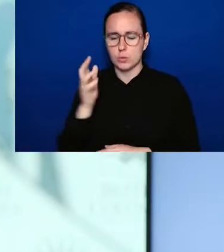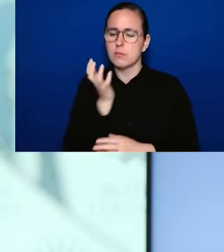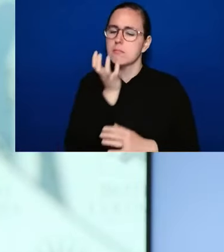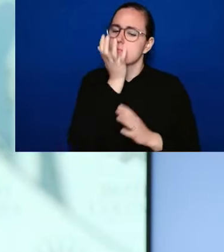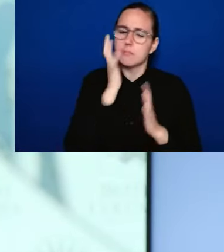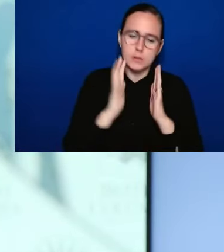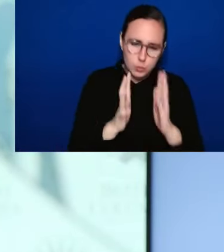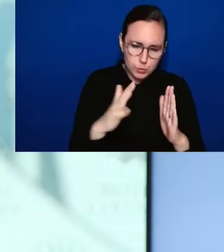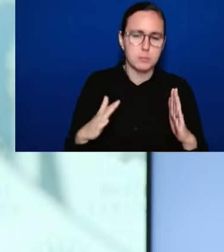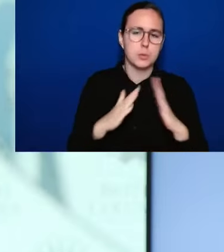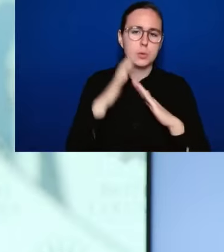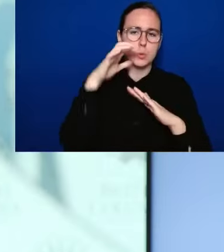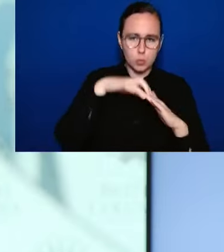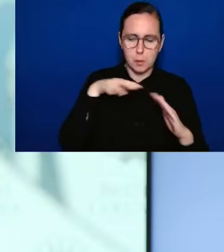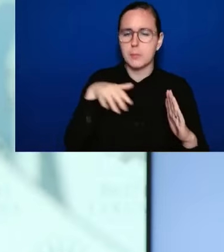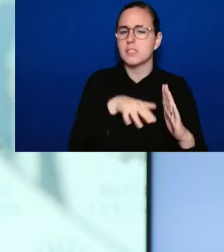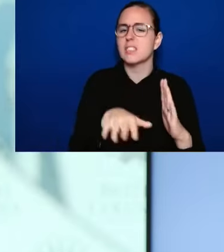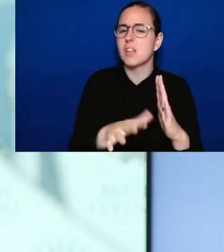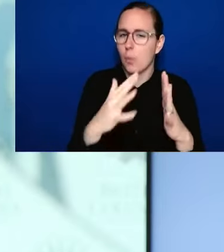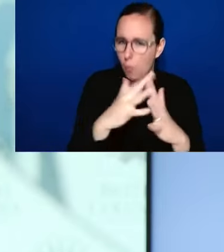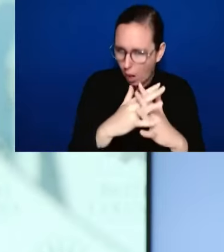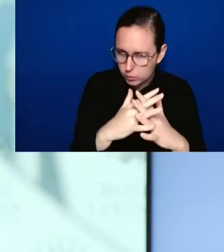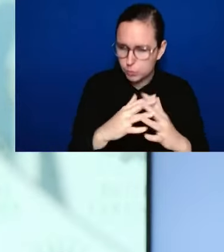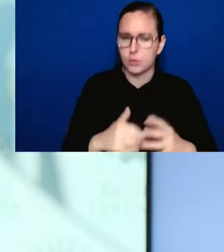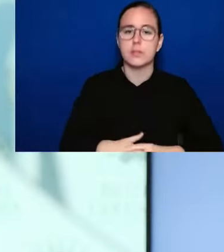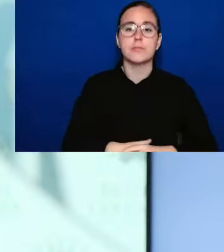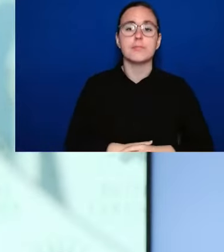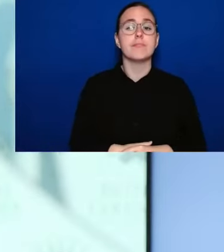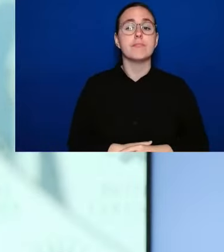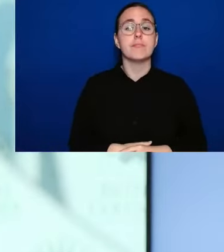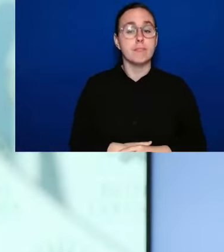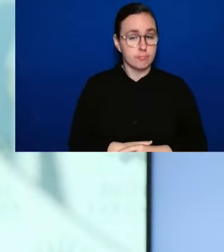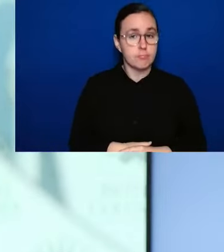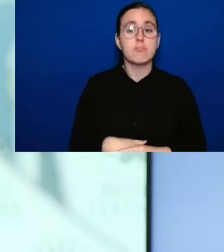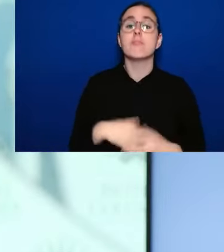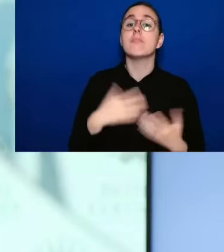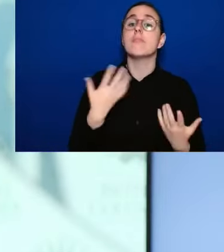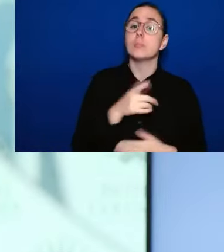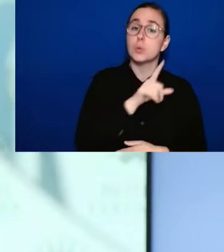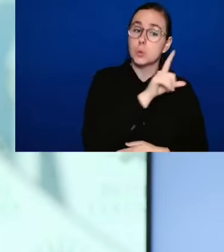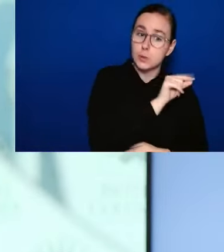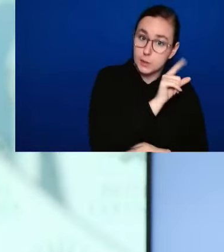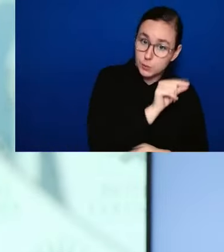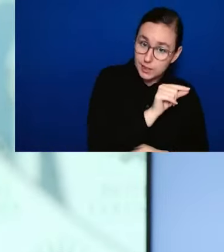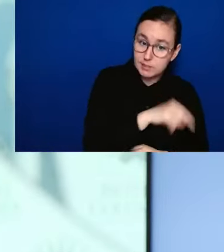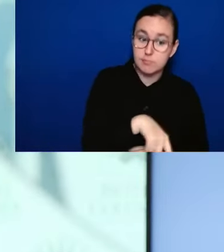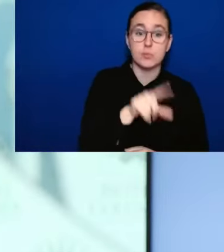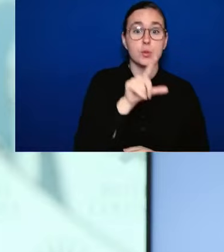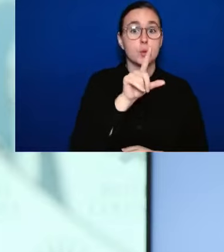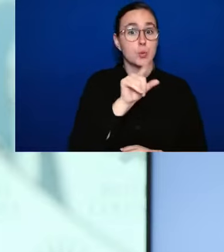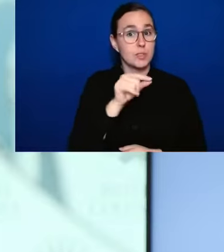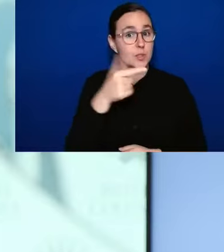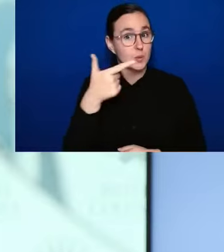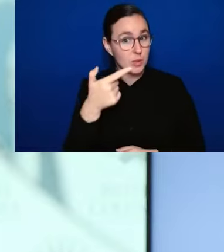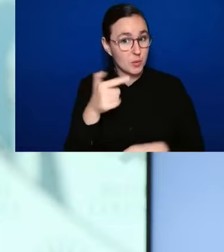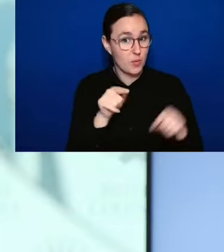health- public health and their teams across the problems have